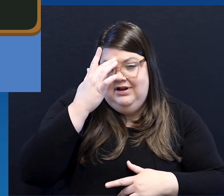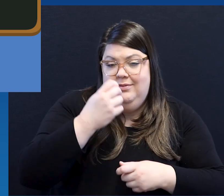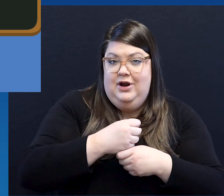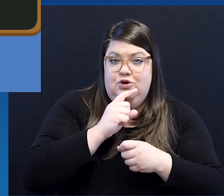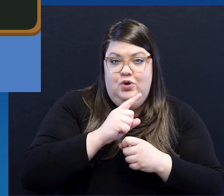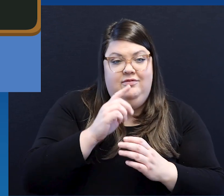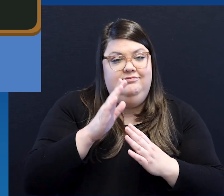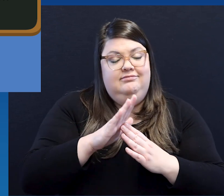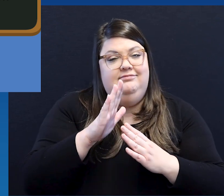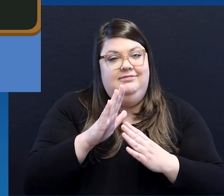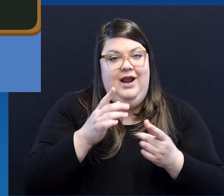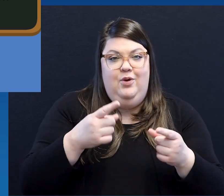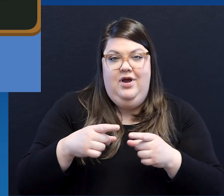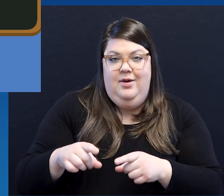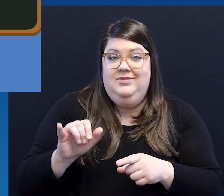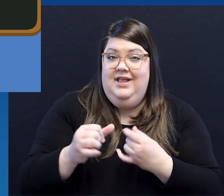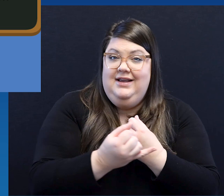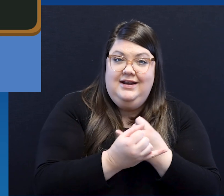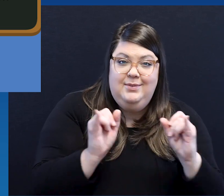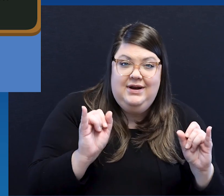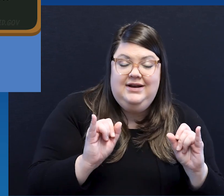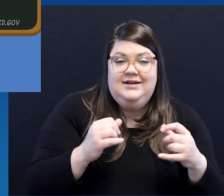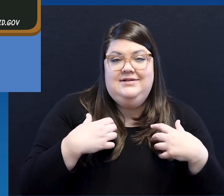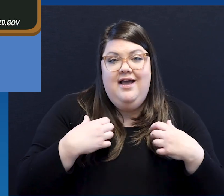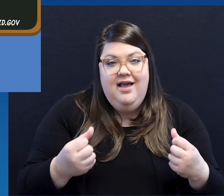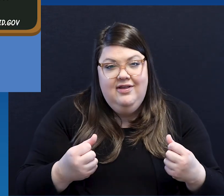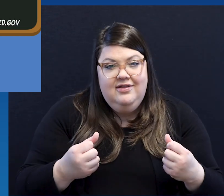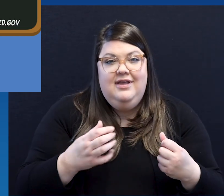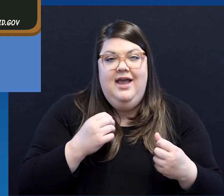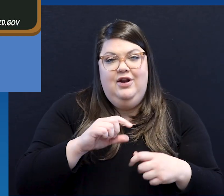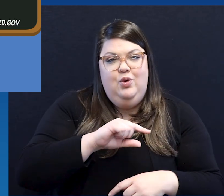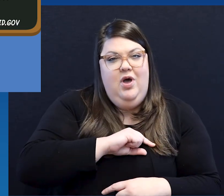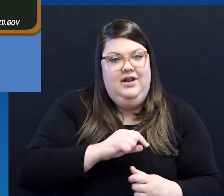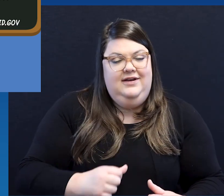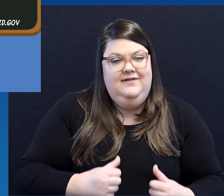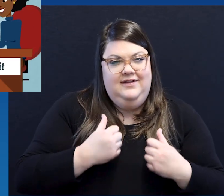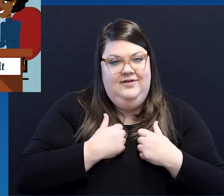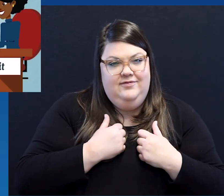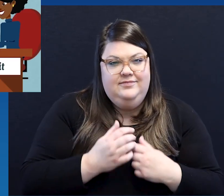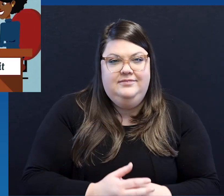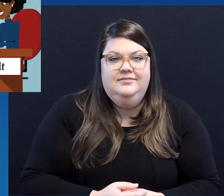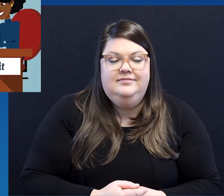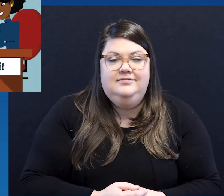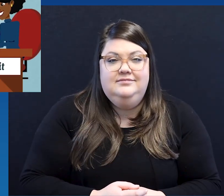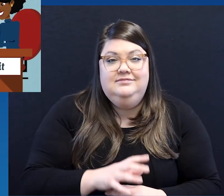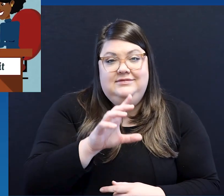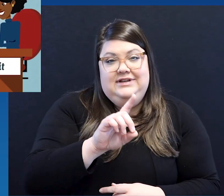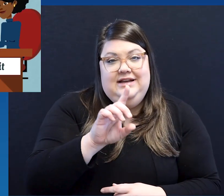Long-term services and supports are Medicaid funded services for people with disabilities and chronic conditions